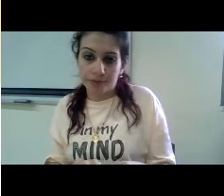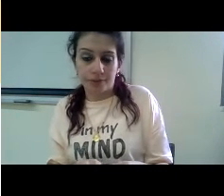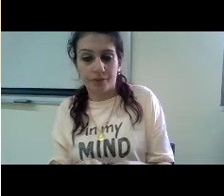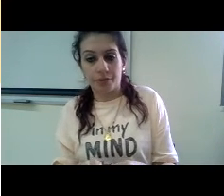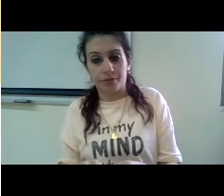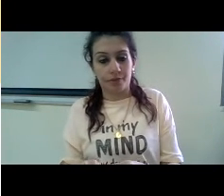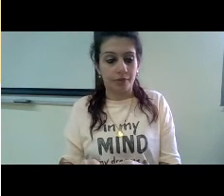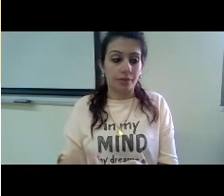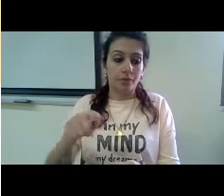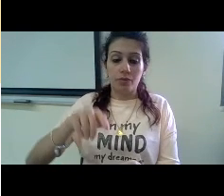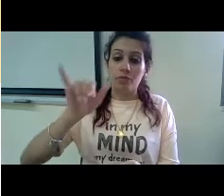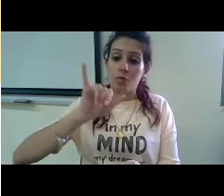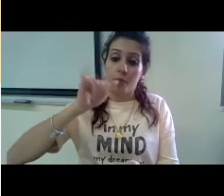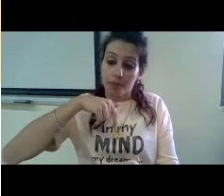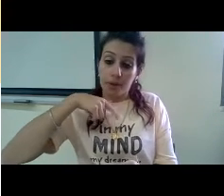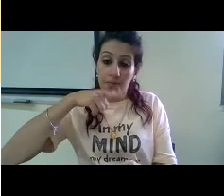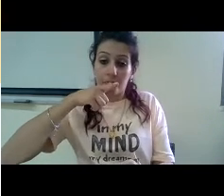Often it's not about learning,